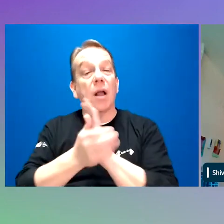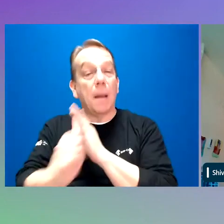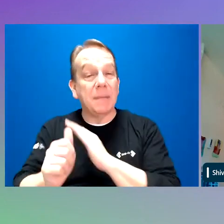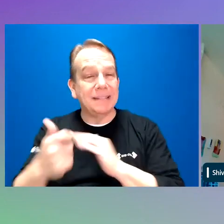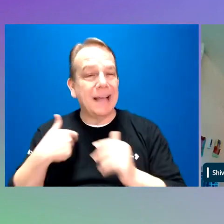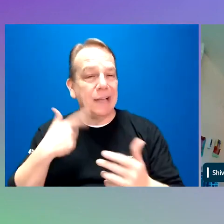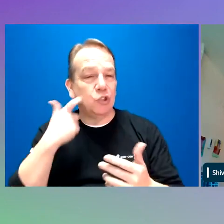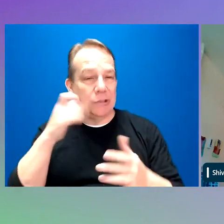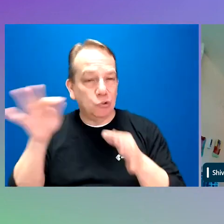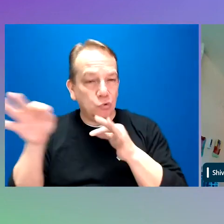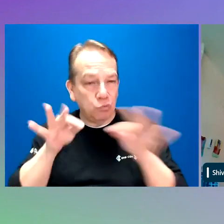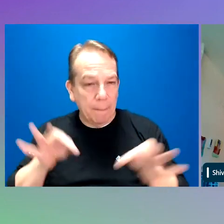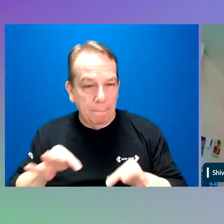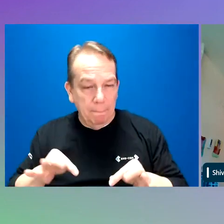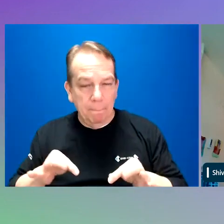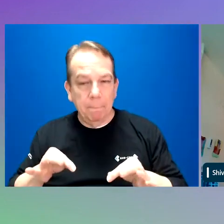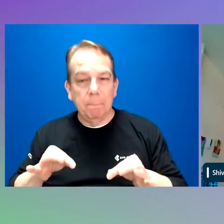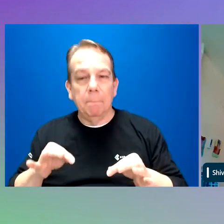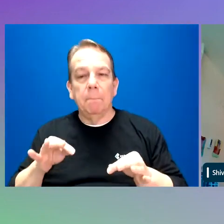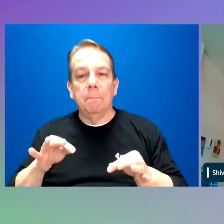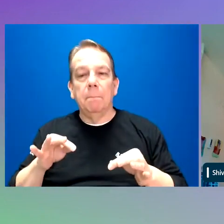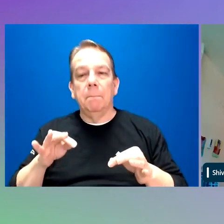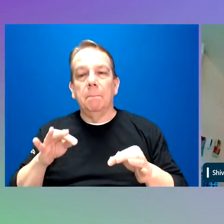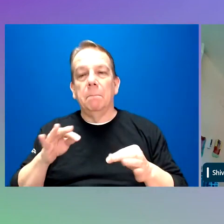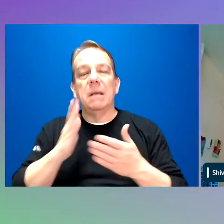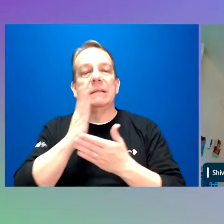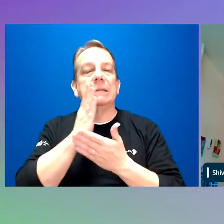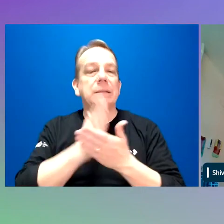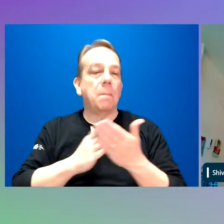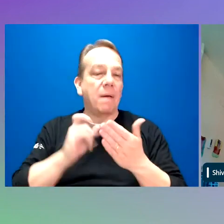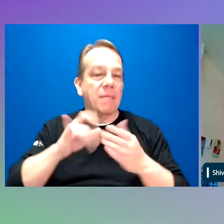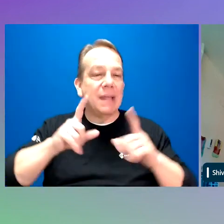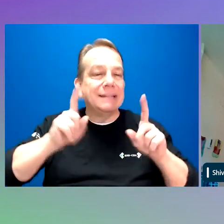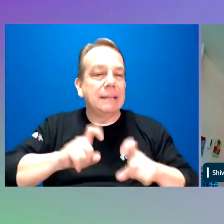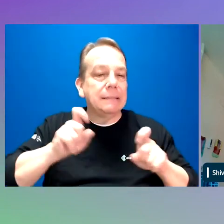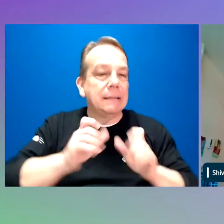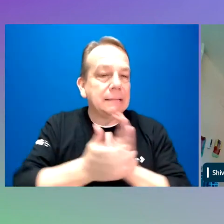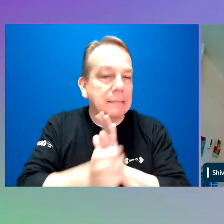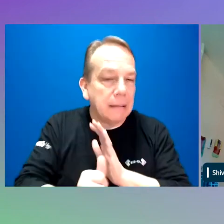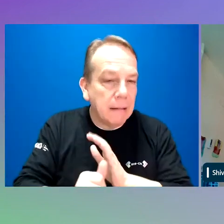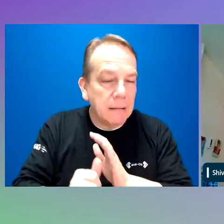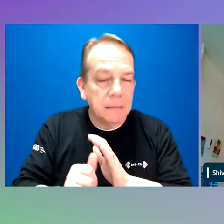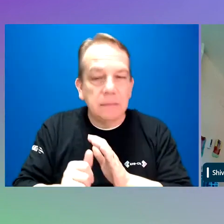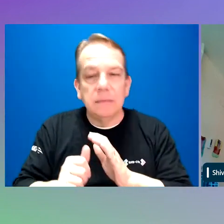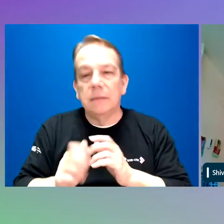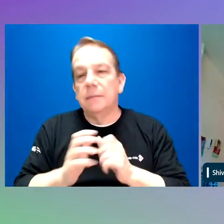some of the test, um, testing